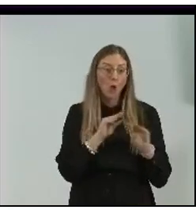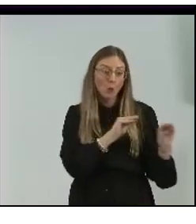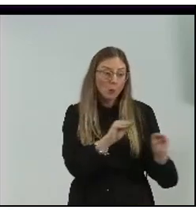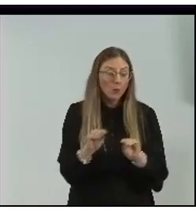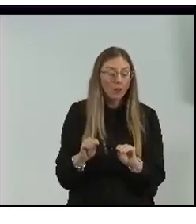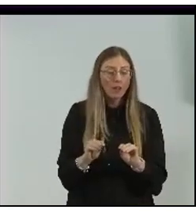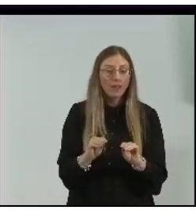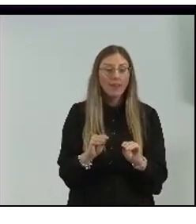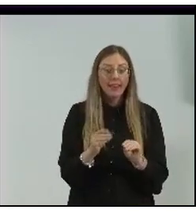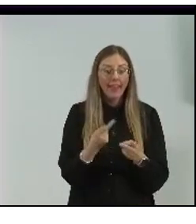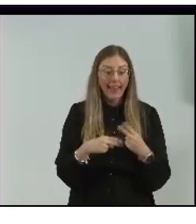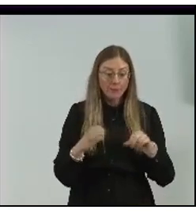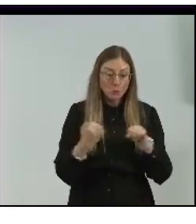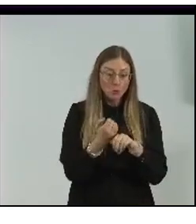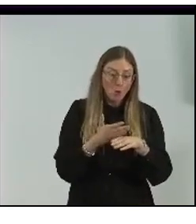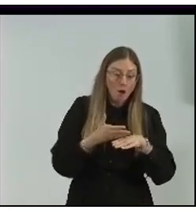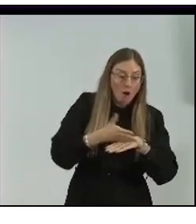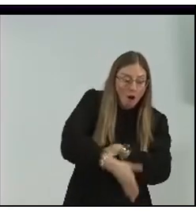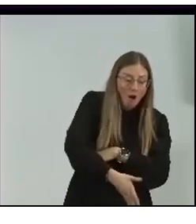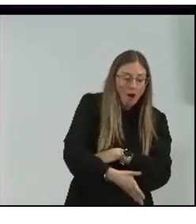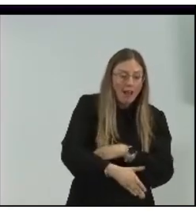the results of their efforts, right? The fact that it is actually easy to